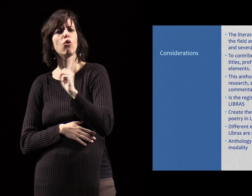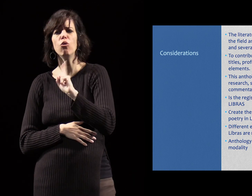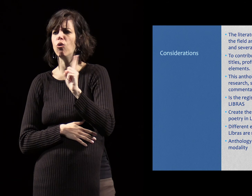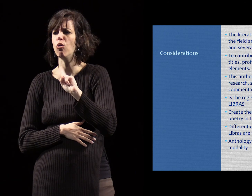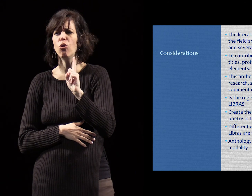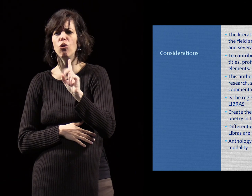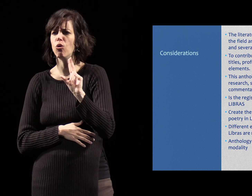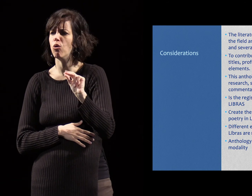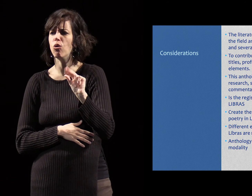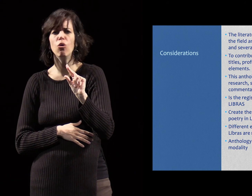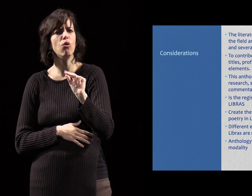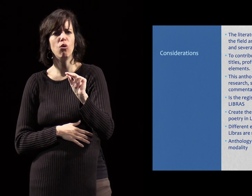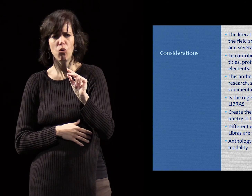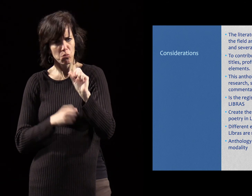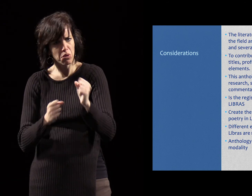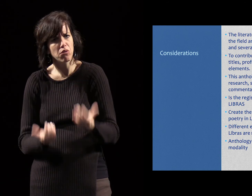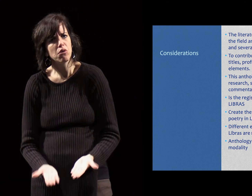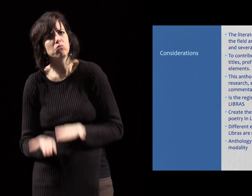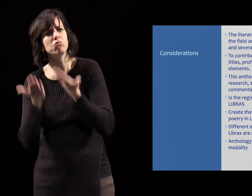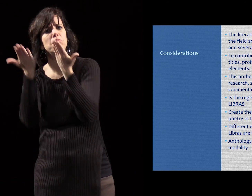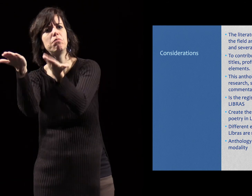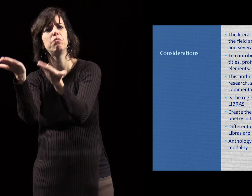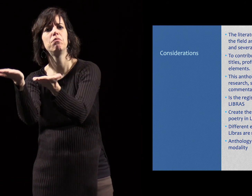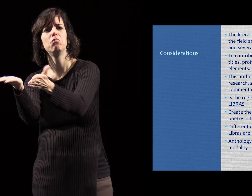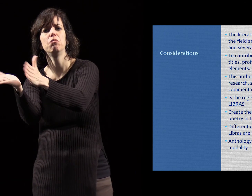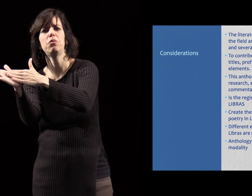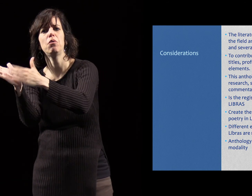There's much work to be done beyond my anthology.